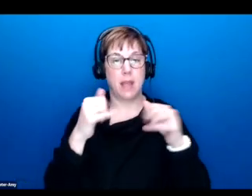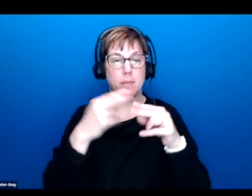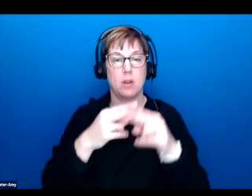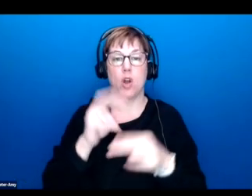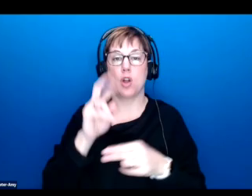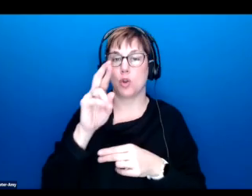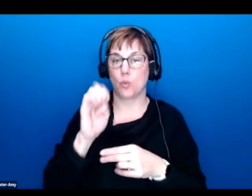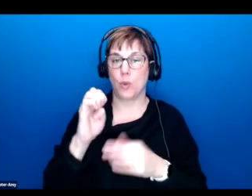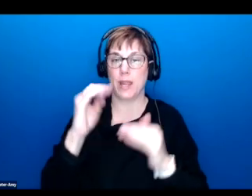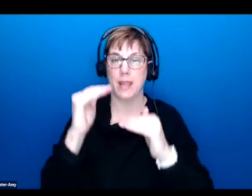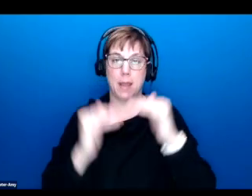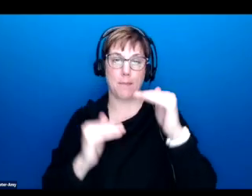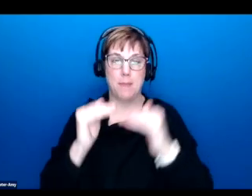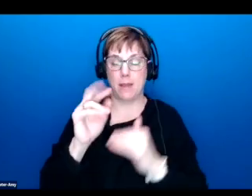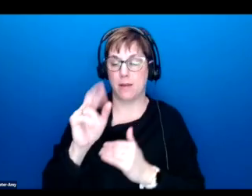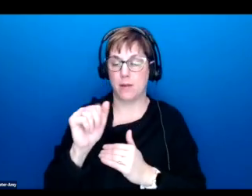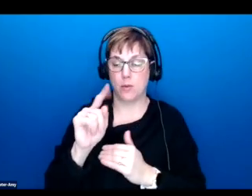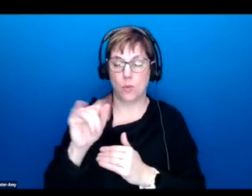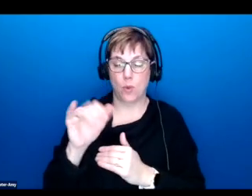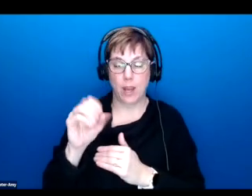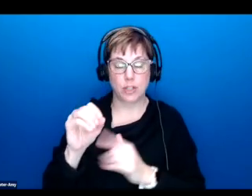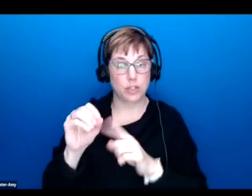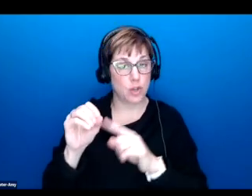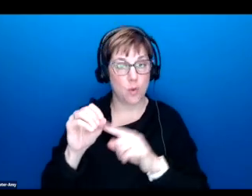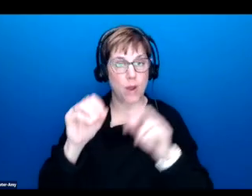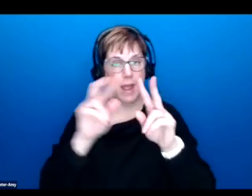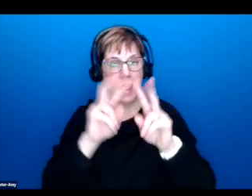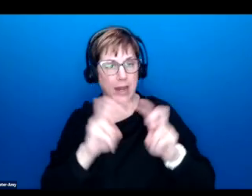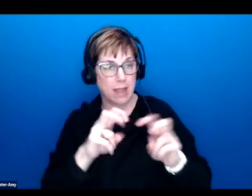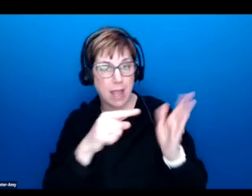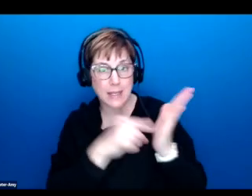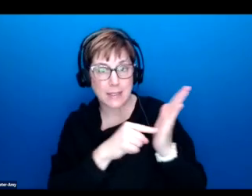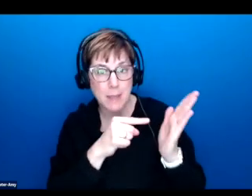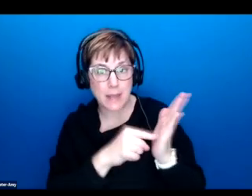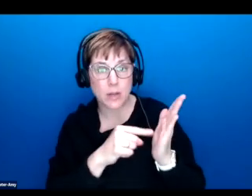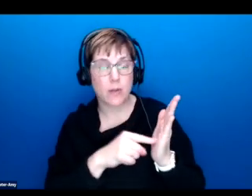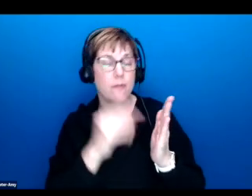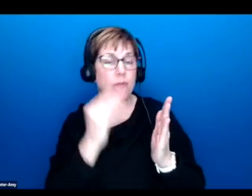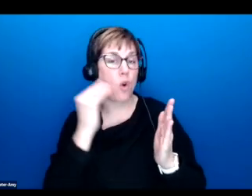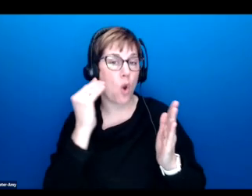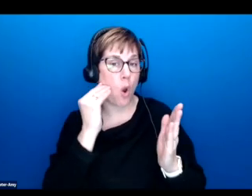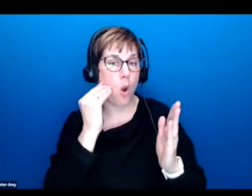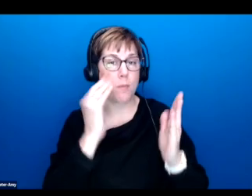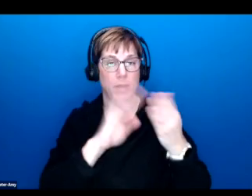Rebalancing ratios analyze expenditures of home and community based services out of